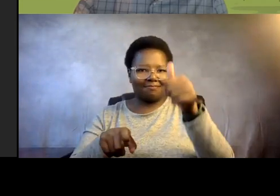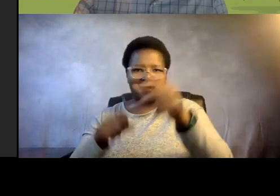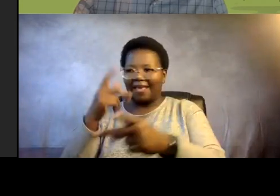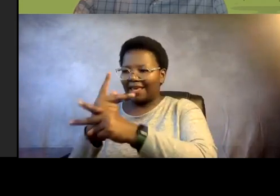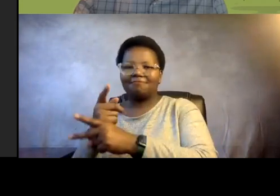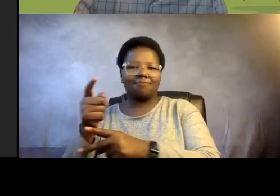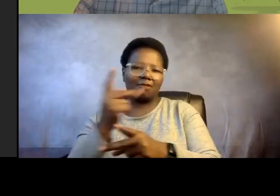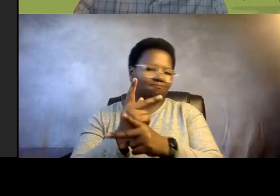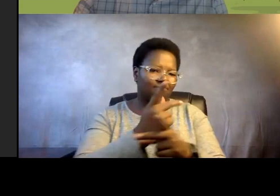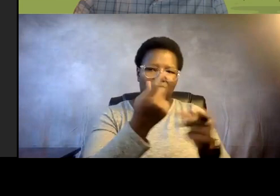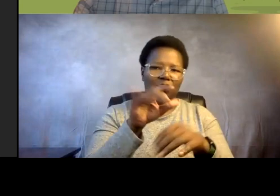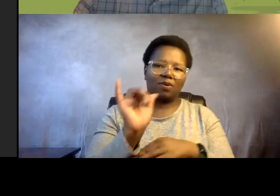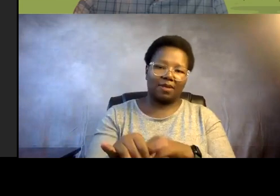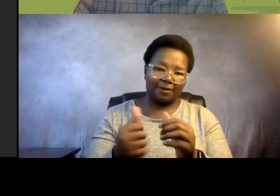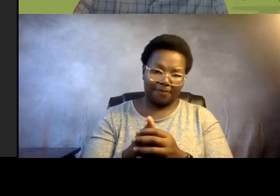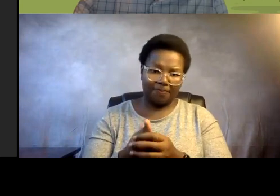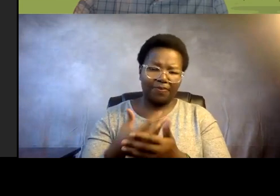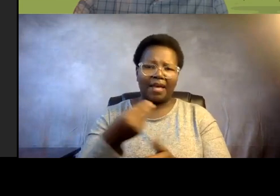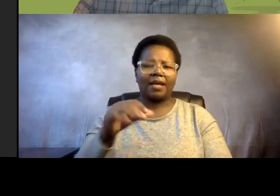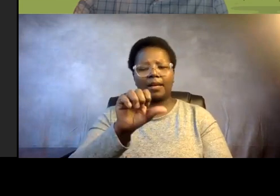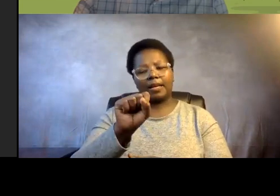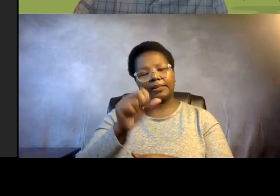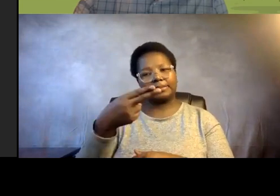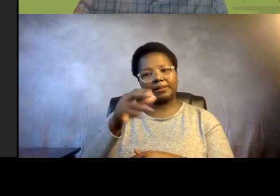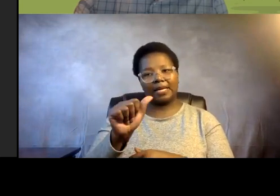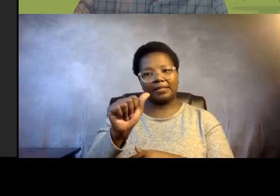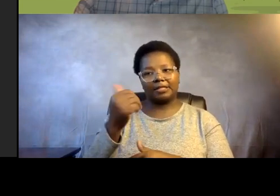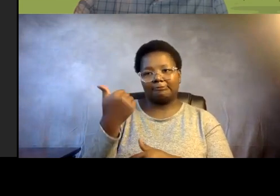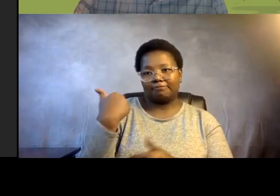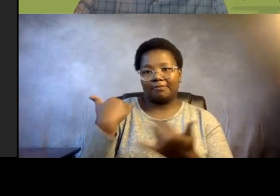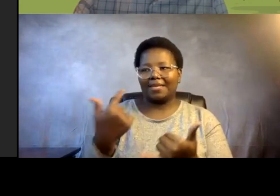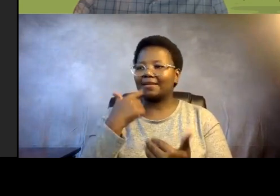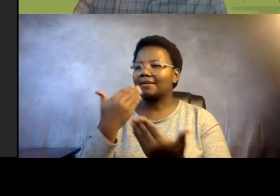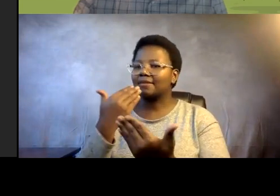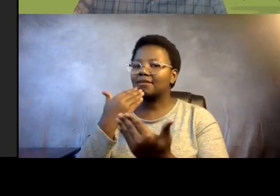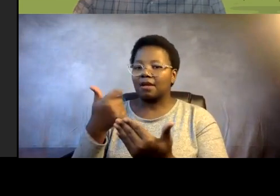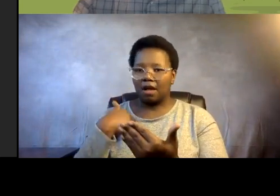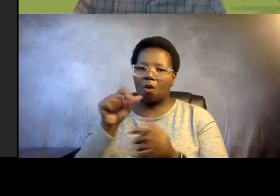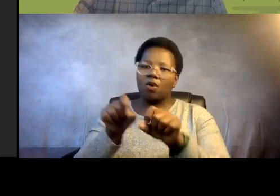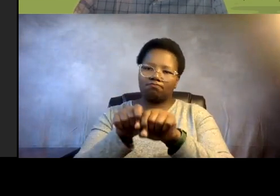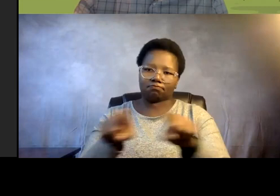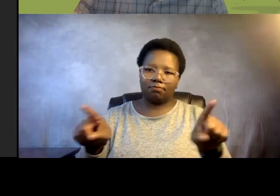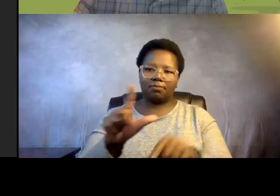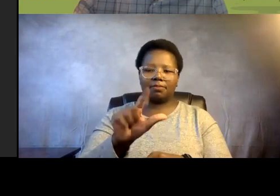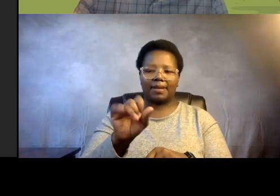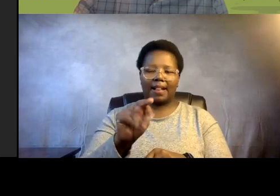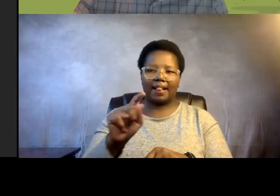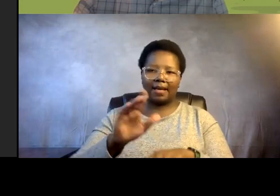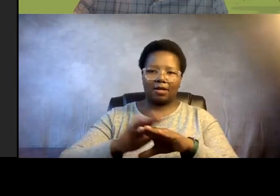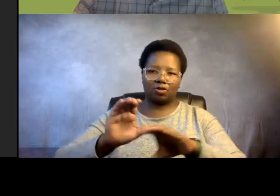And and thank you, Sasha reminded me, I will throw a link to someone if WebAIM doesn't beat me to it, I will throw a link in the chat for these Authoring Practices Guidelines.